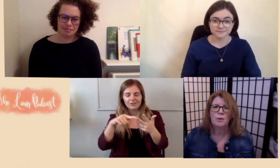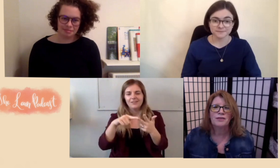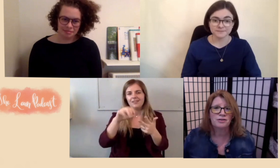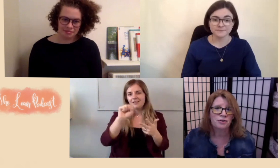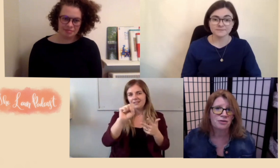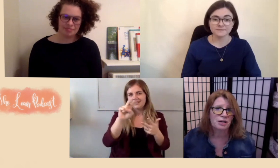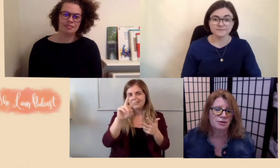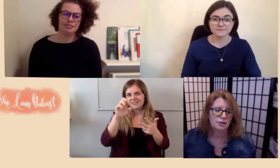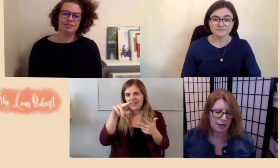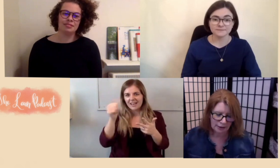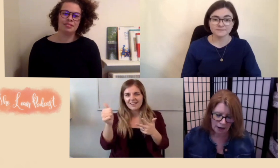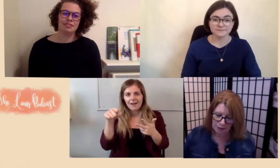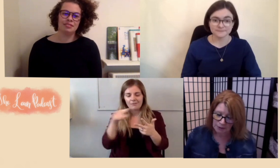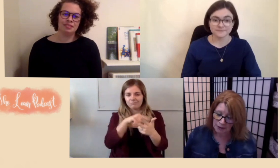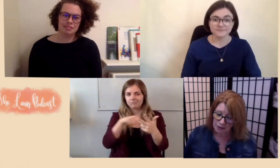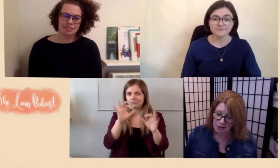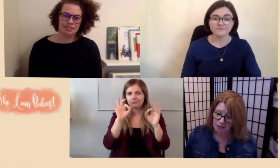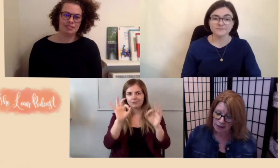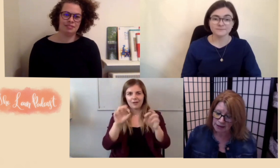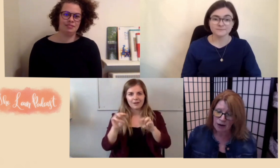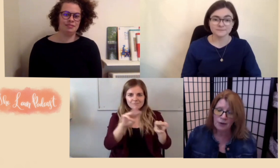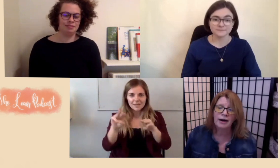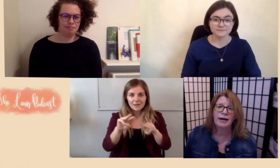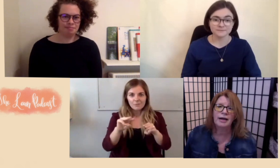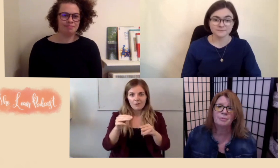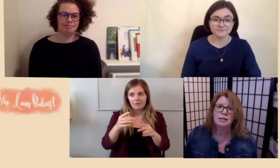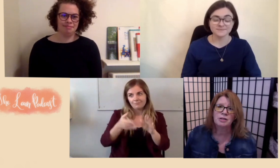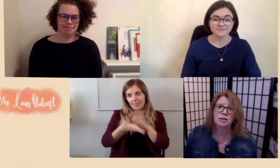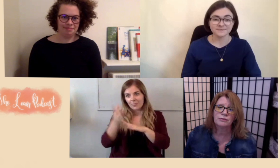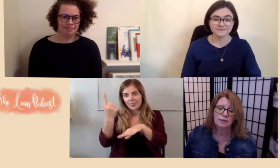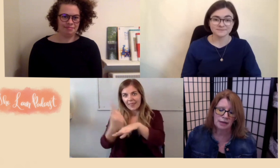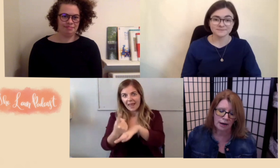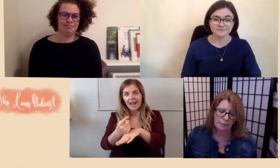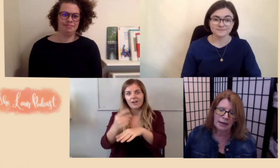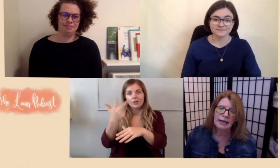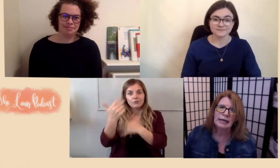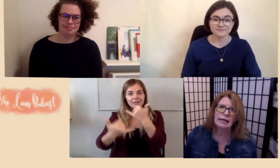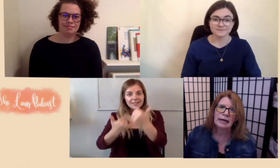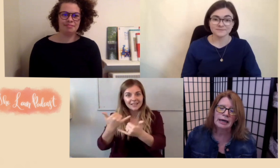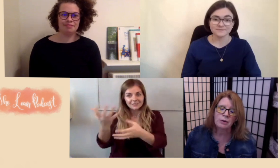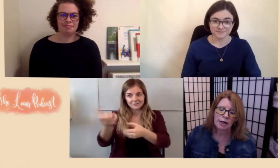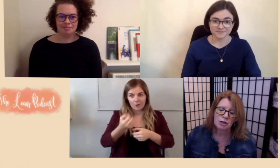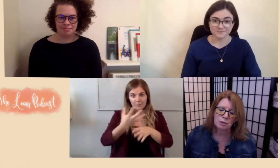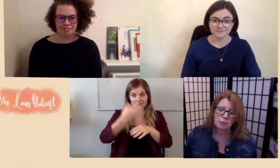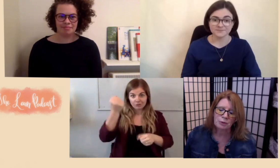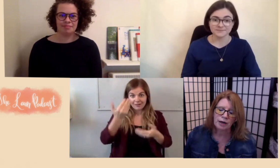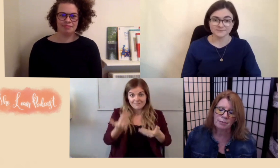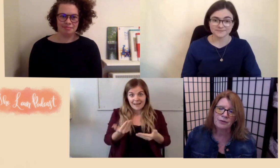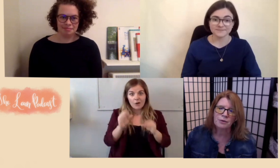And now I am teaching full time in a graduate program at the Rochester Institute of Technology,